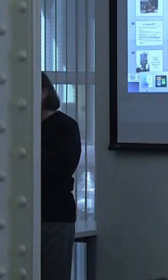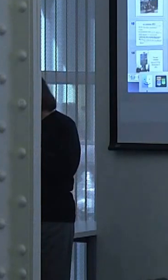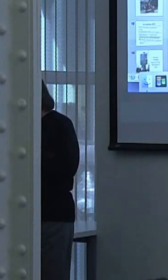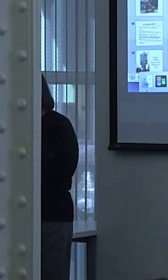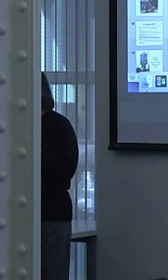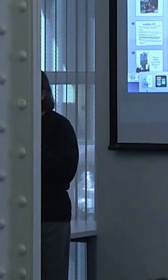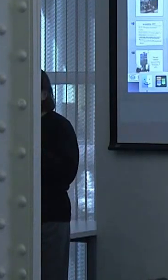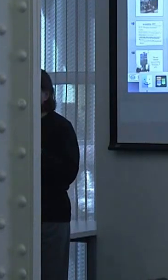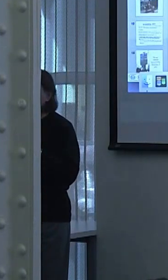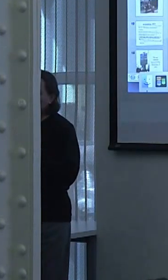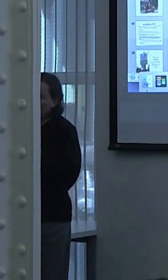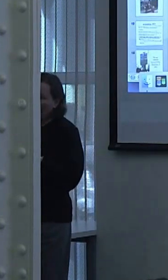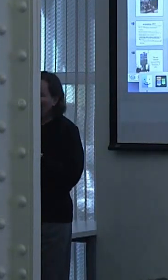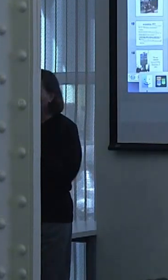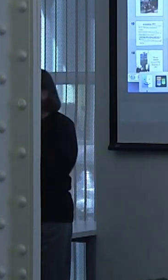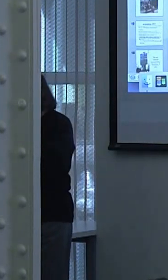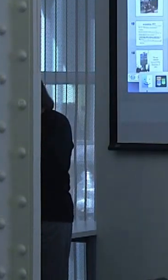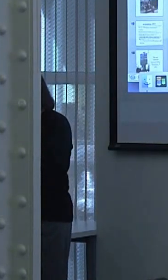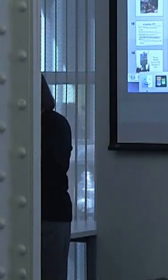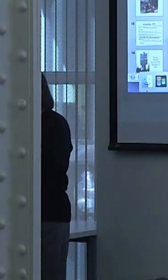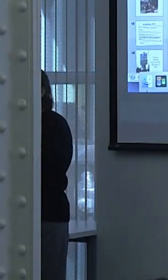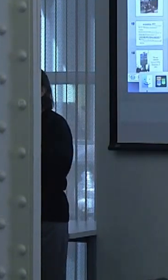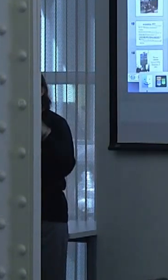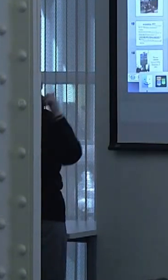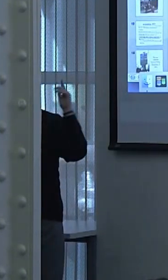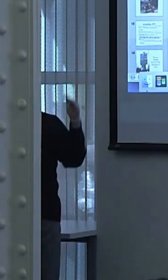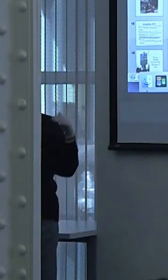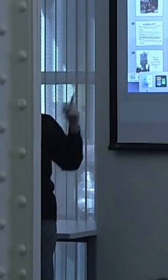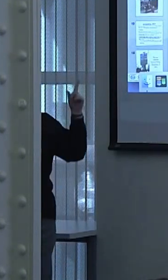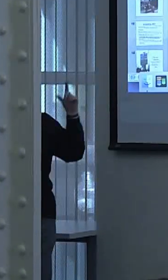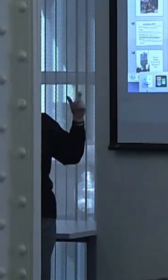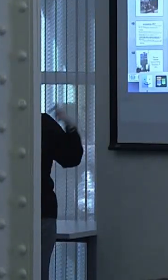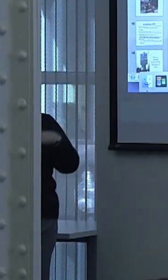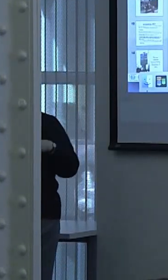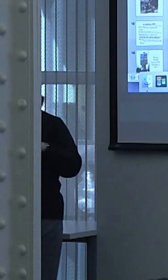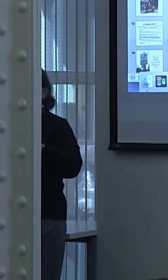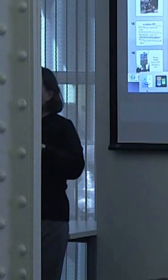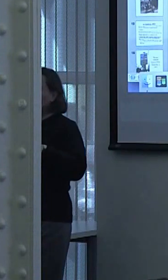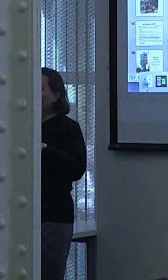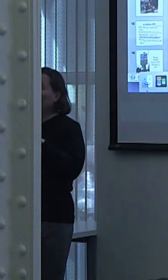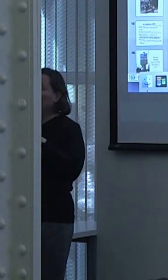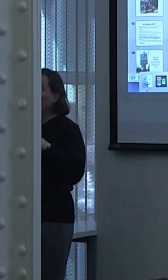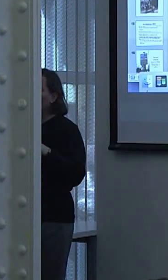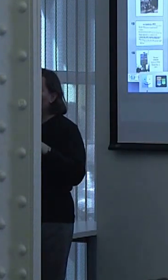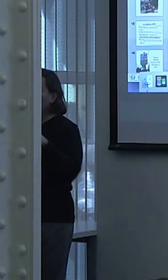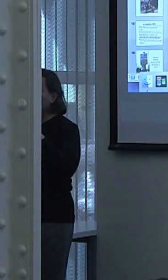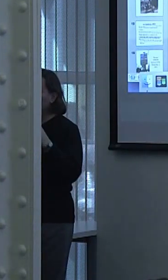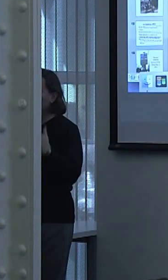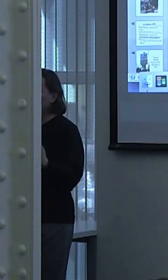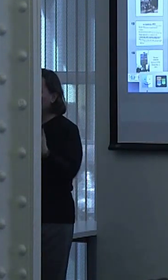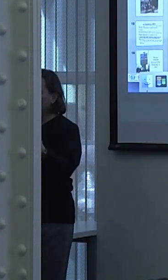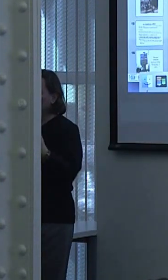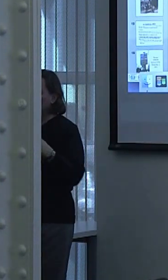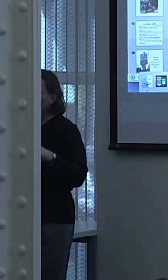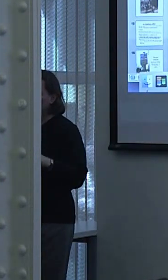And this is a picture of me talking to the campers, right? So this Grrrls Radical Arts Camp